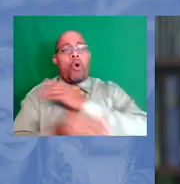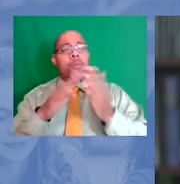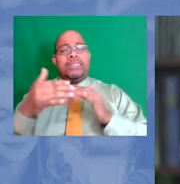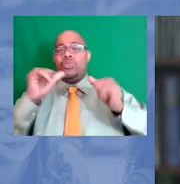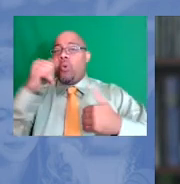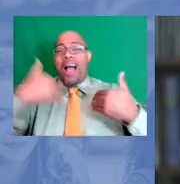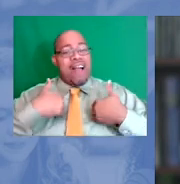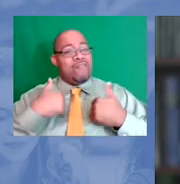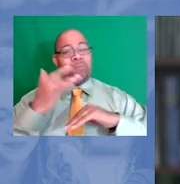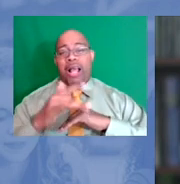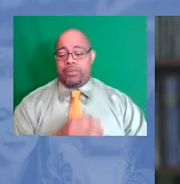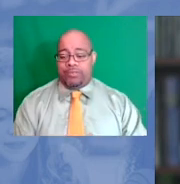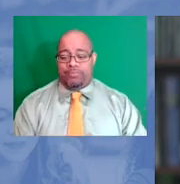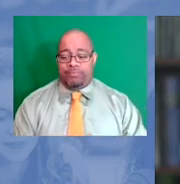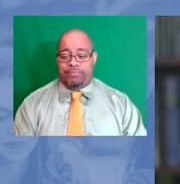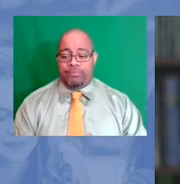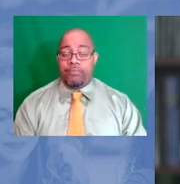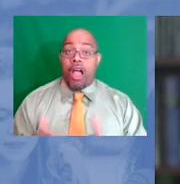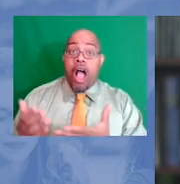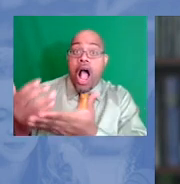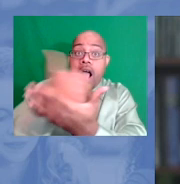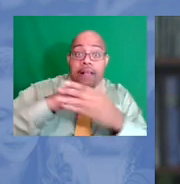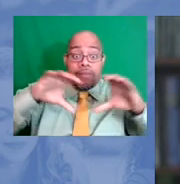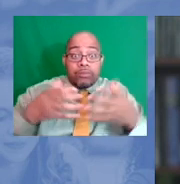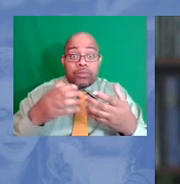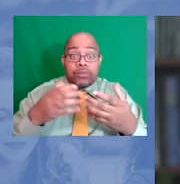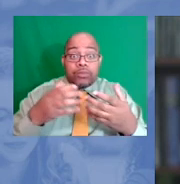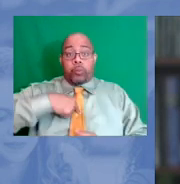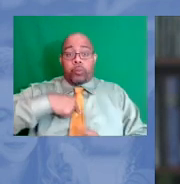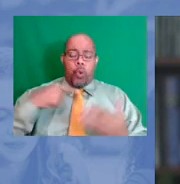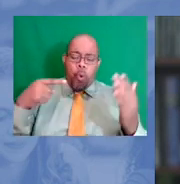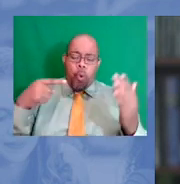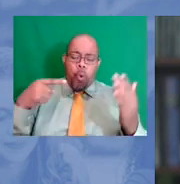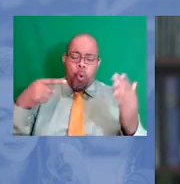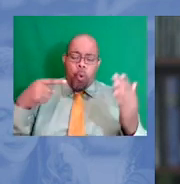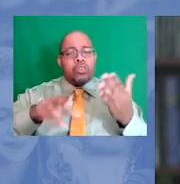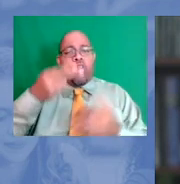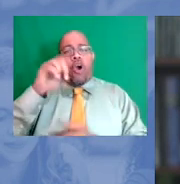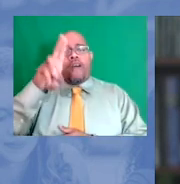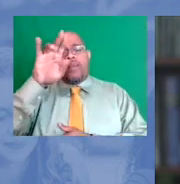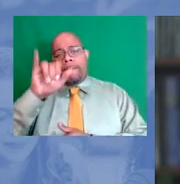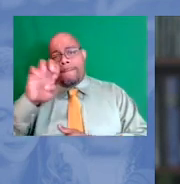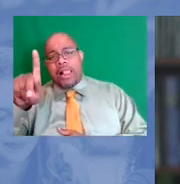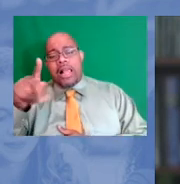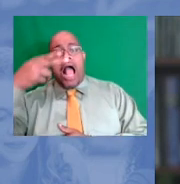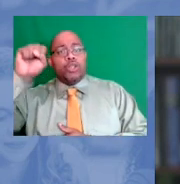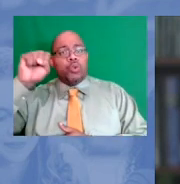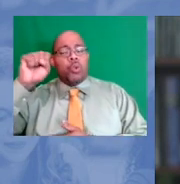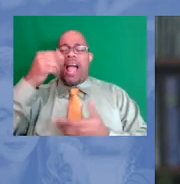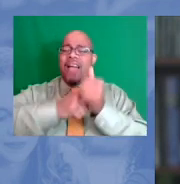COLLECTIVELY, WE OWE THE STUDENTS ACROSS THE COUNTRY EXACTLY THAT.